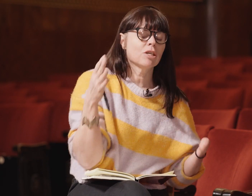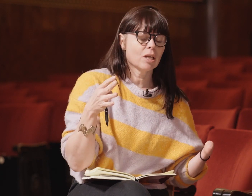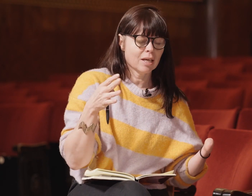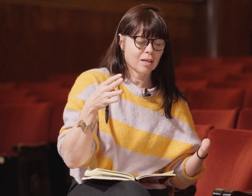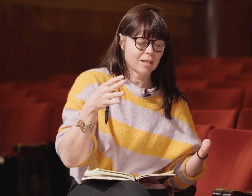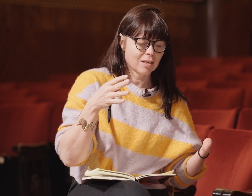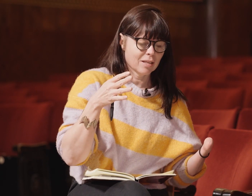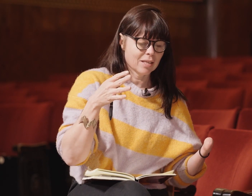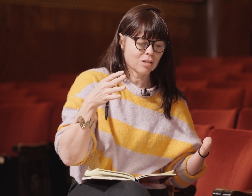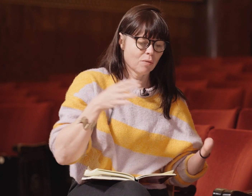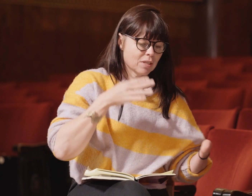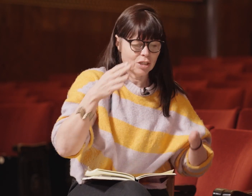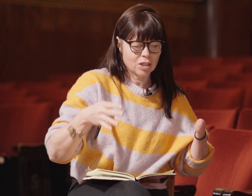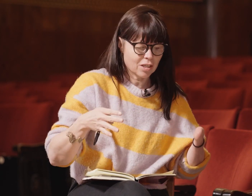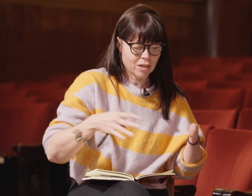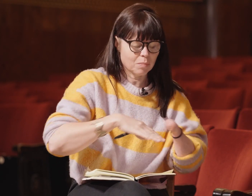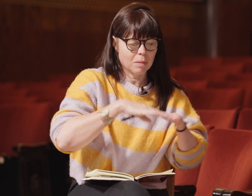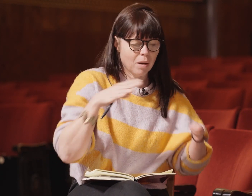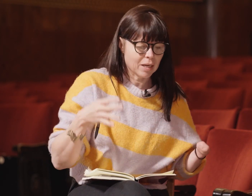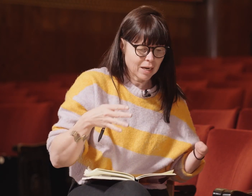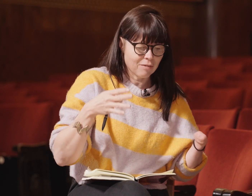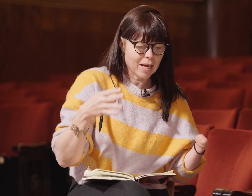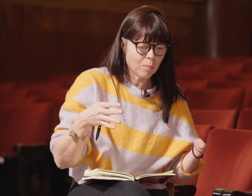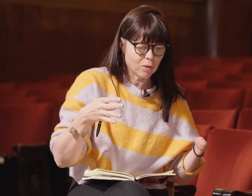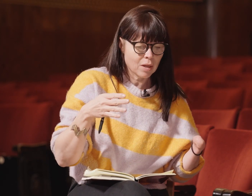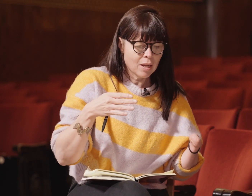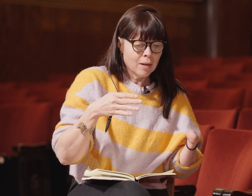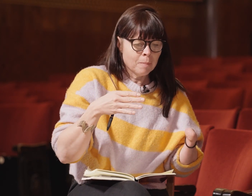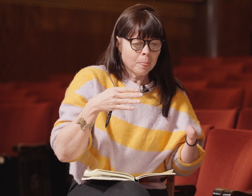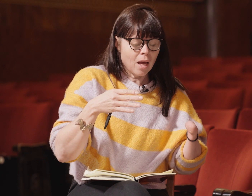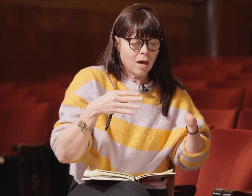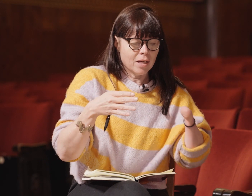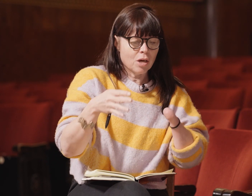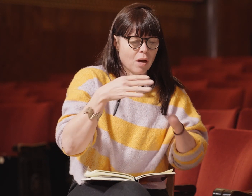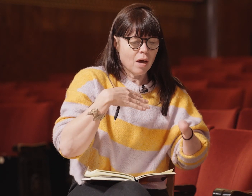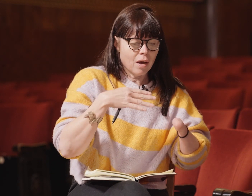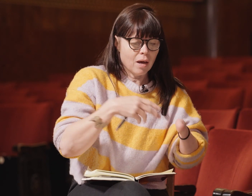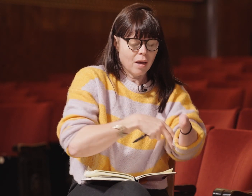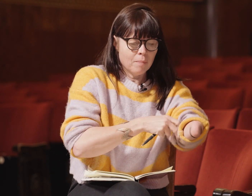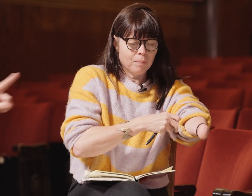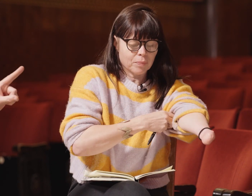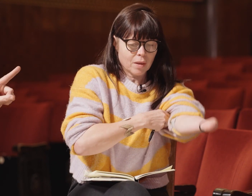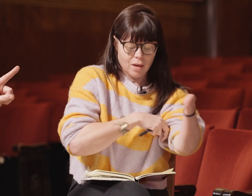especially here, that this conversation is going to be publicly available. I don't...